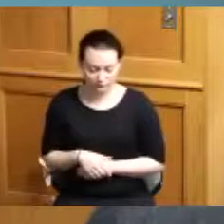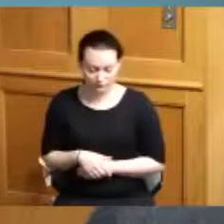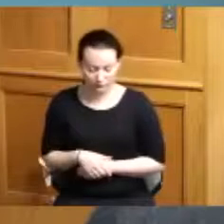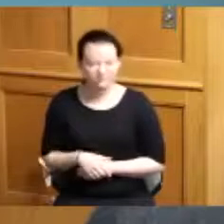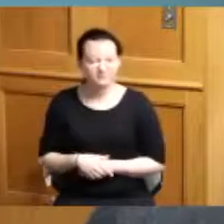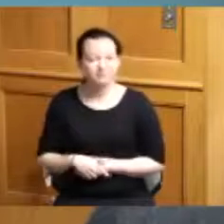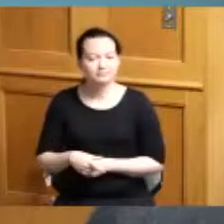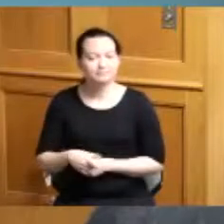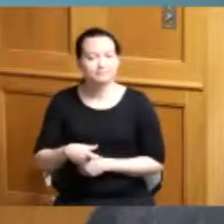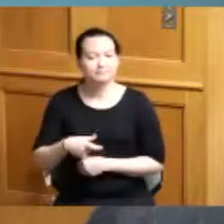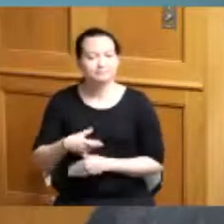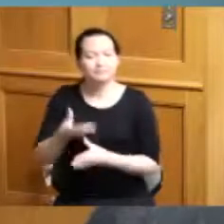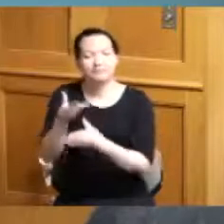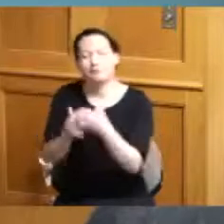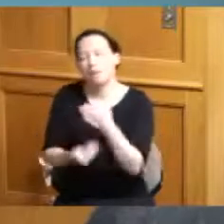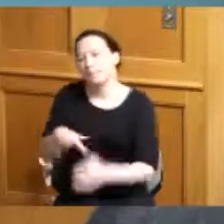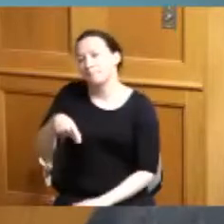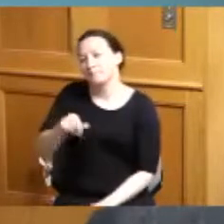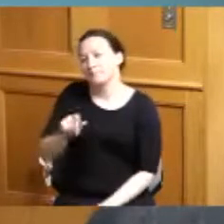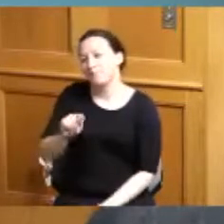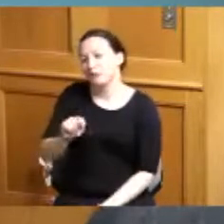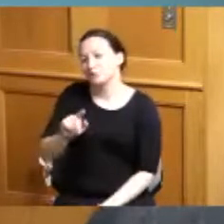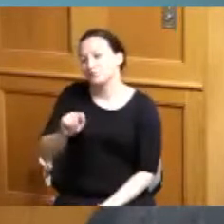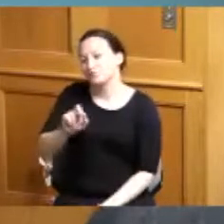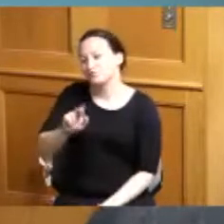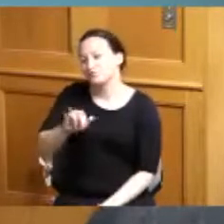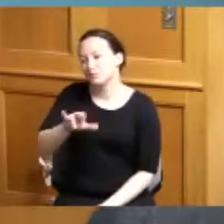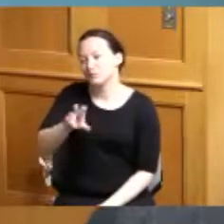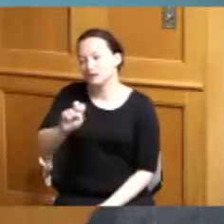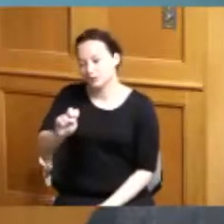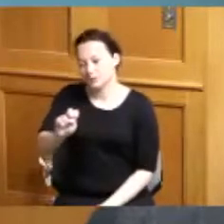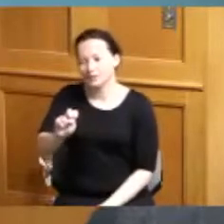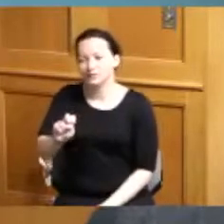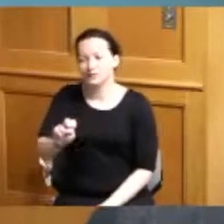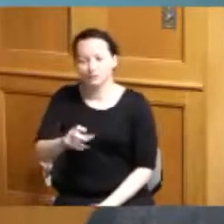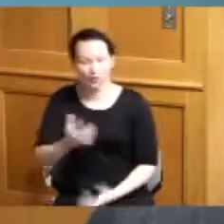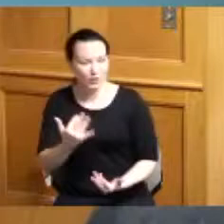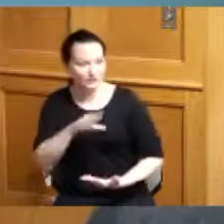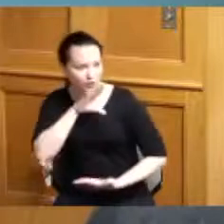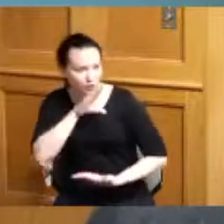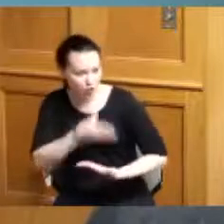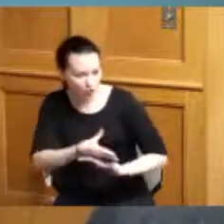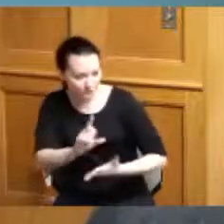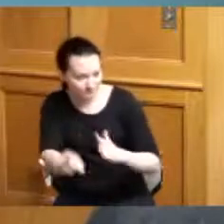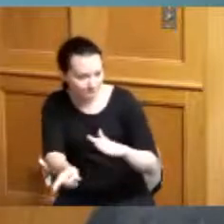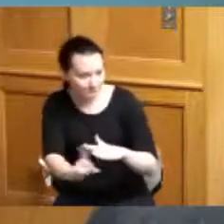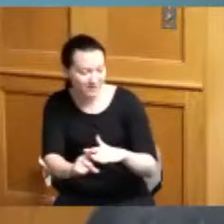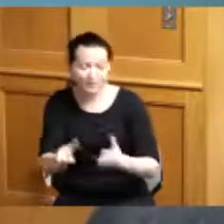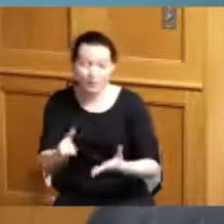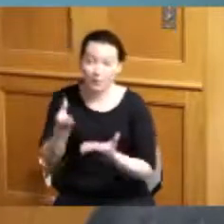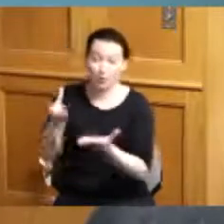of Pat tribute but we're waiting for his daughter to arrive so I'm going to make a motion to approve